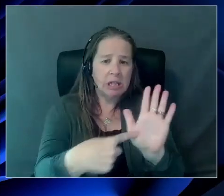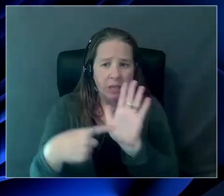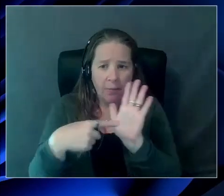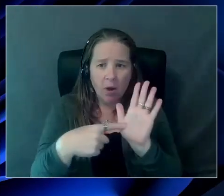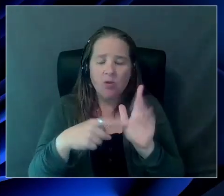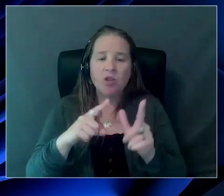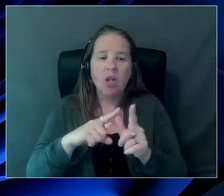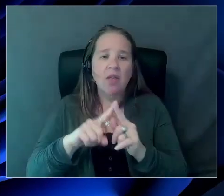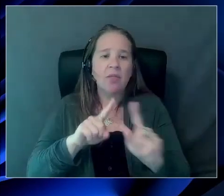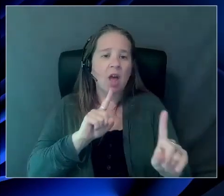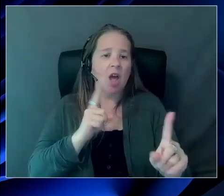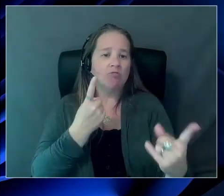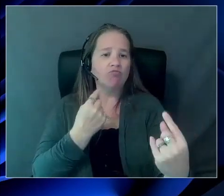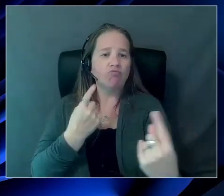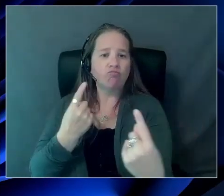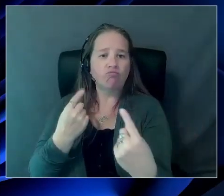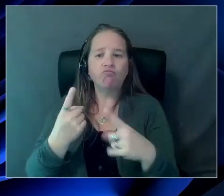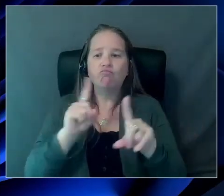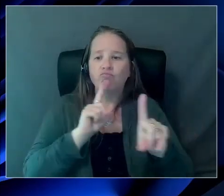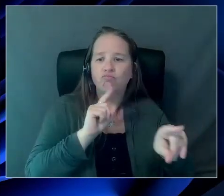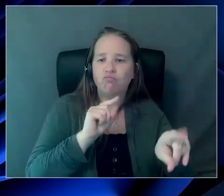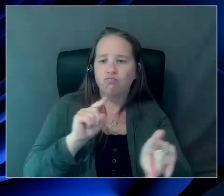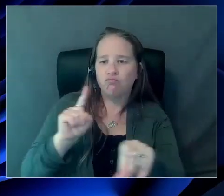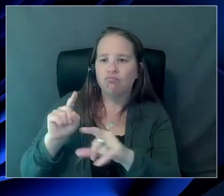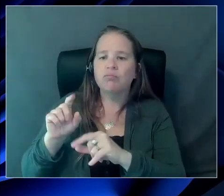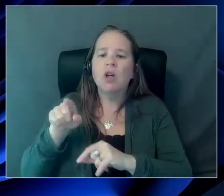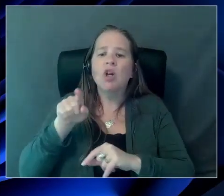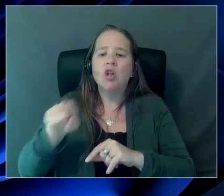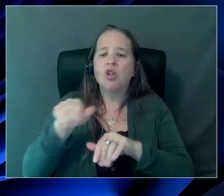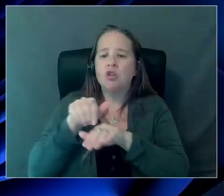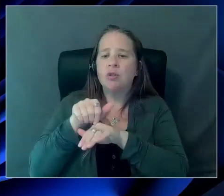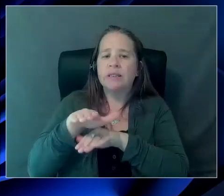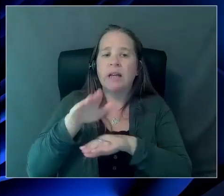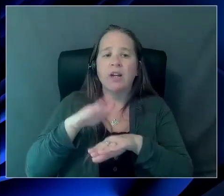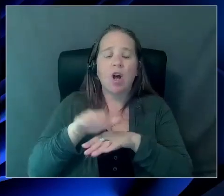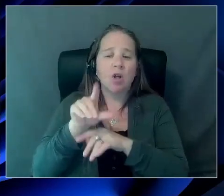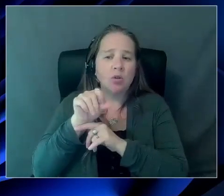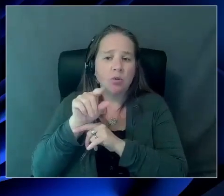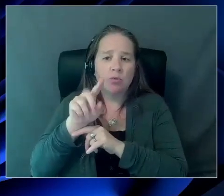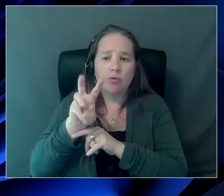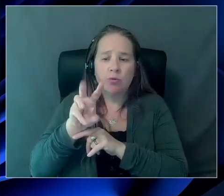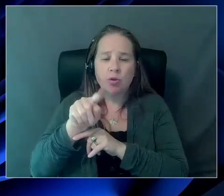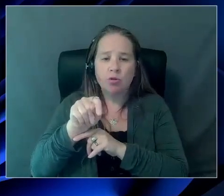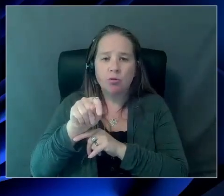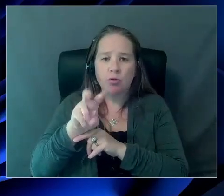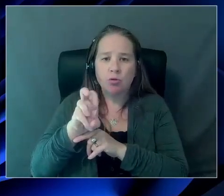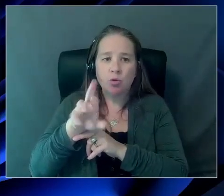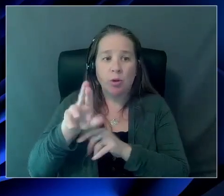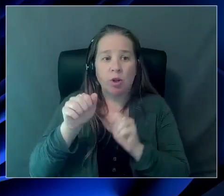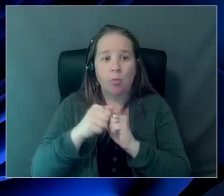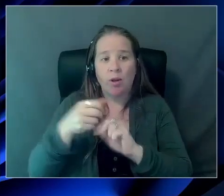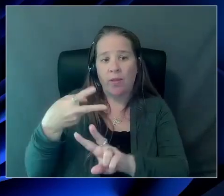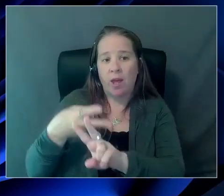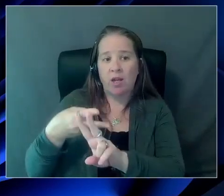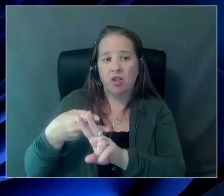We’ll be answering audience questions. You can send us your questions on Twitter with #accwebinar.